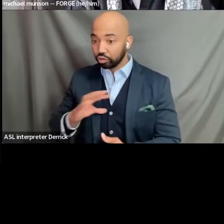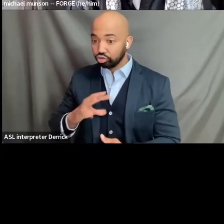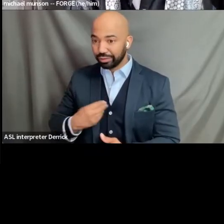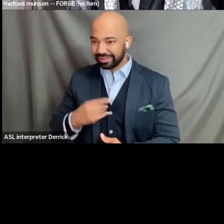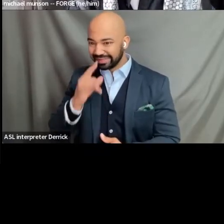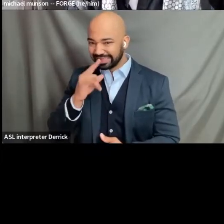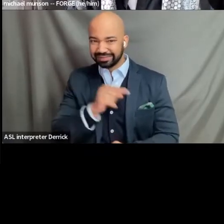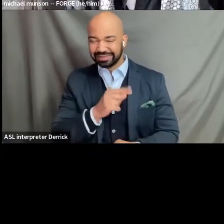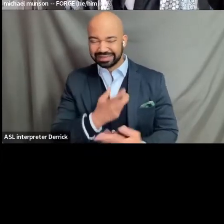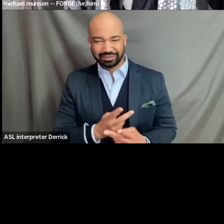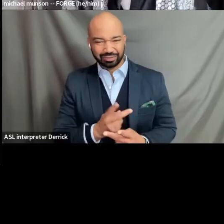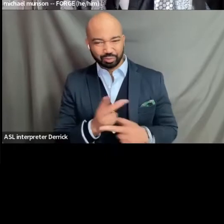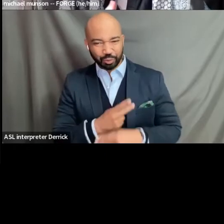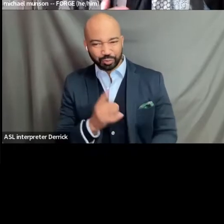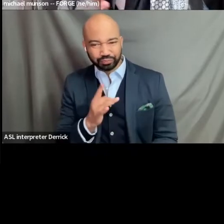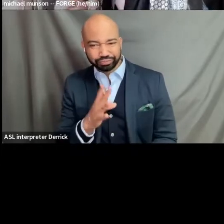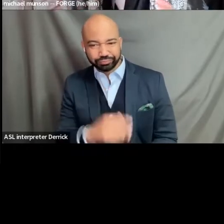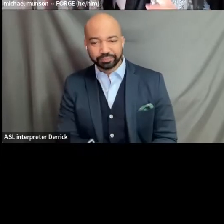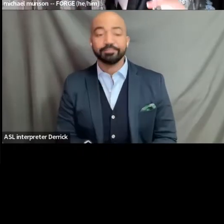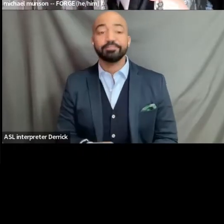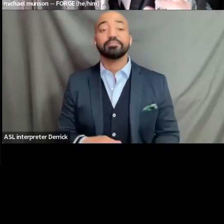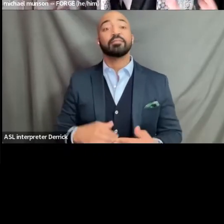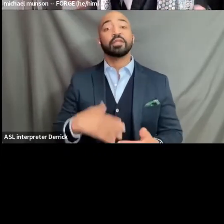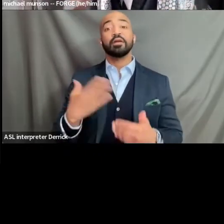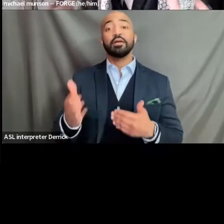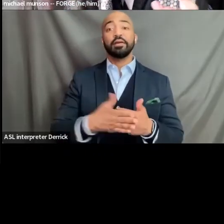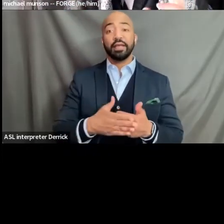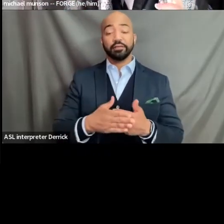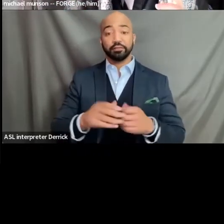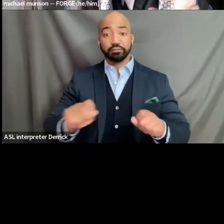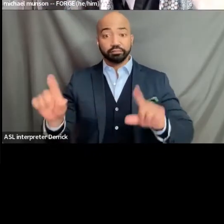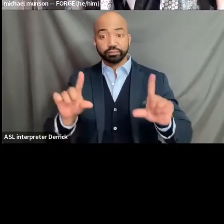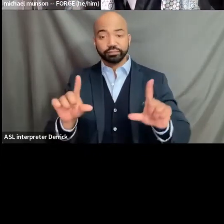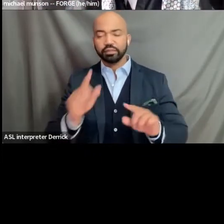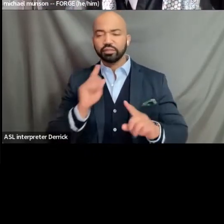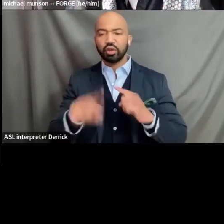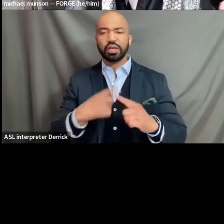So this next section is going to kind of juxtapose some ACEs data